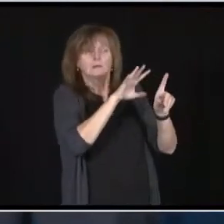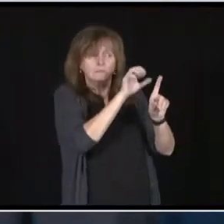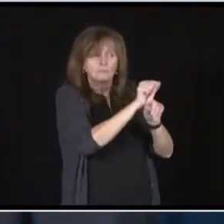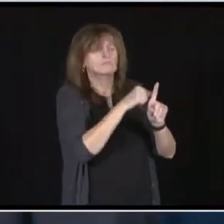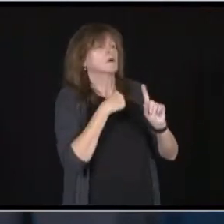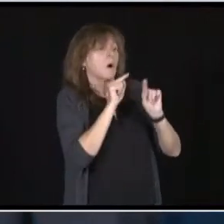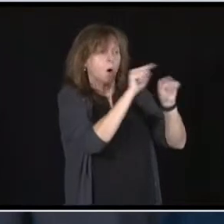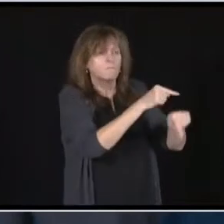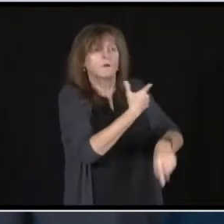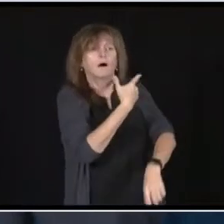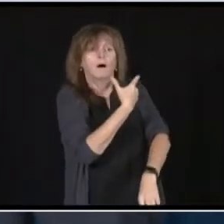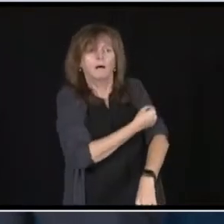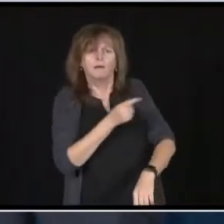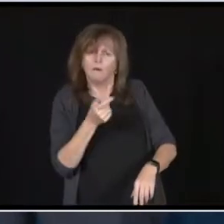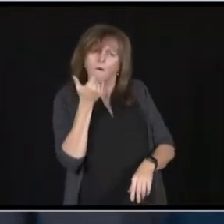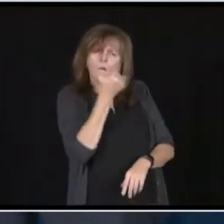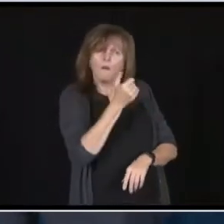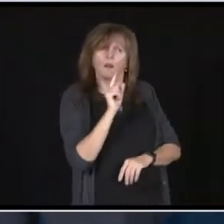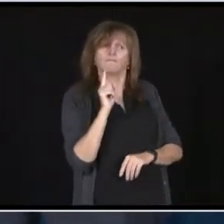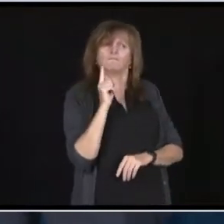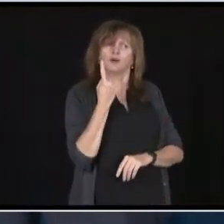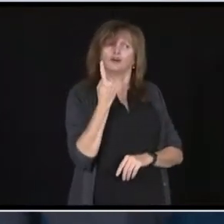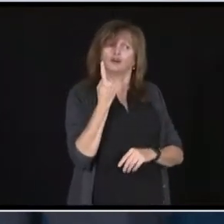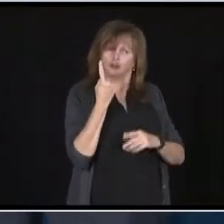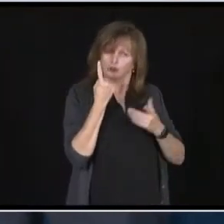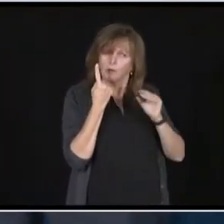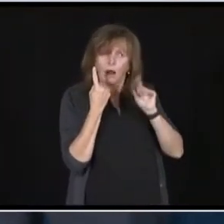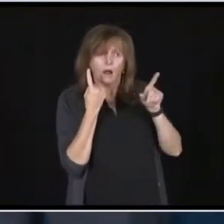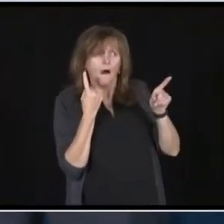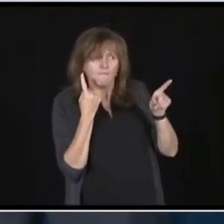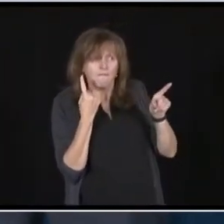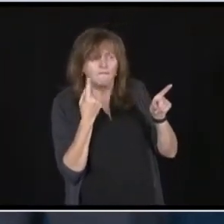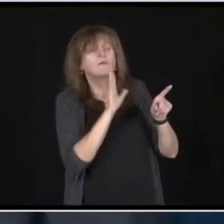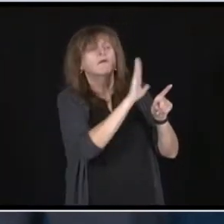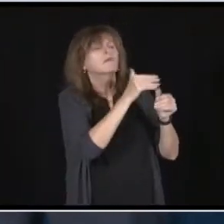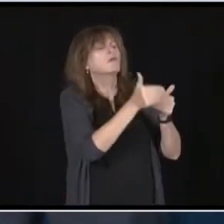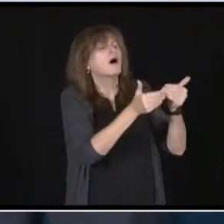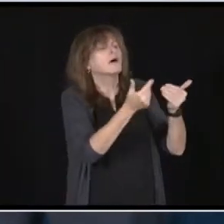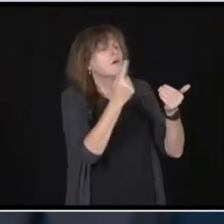I would ask that people either call ahead to schedule an appointment with her primary care